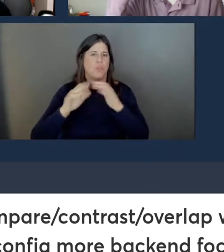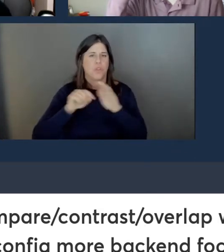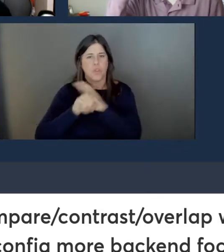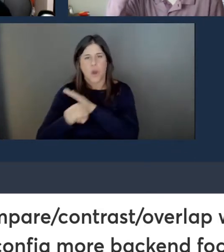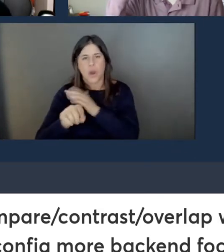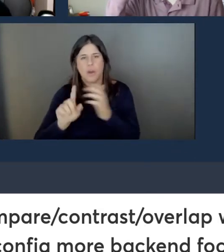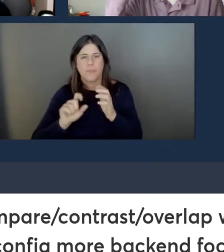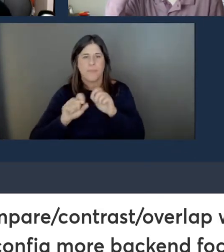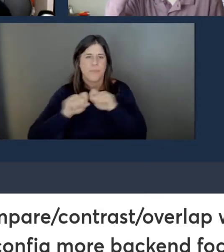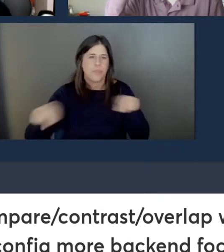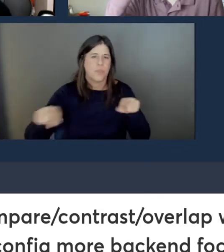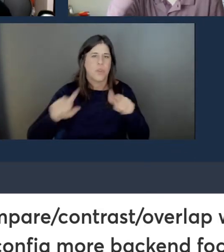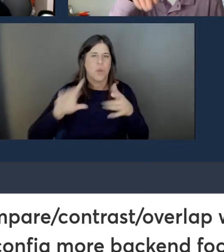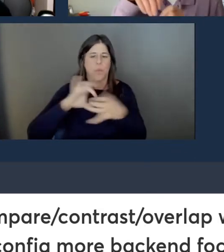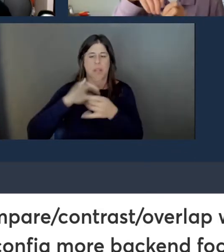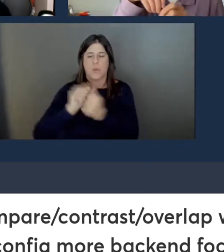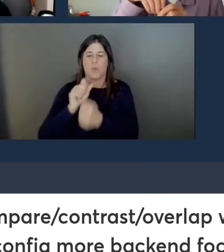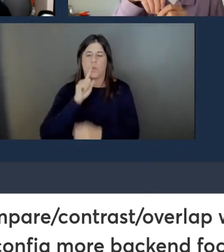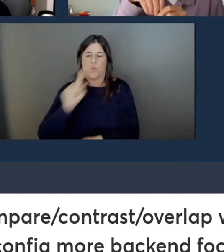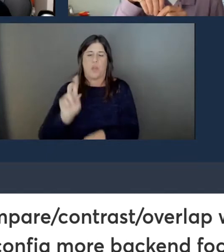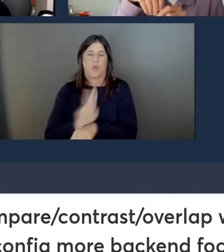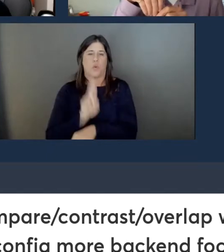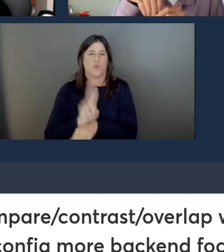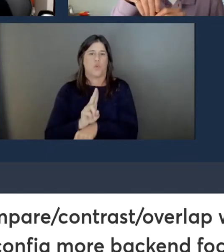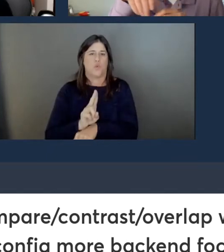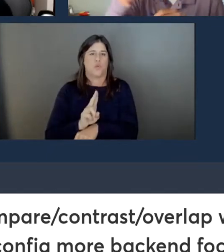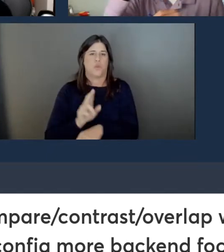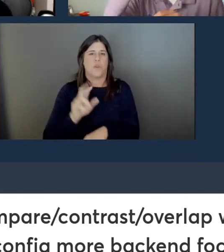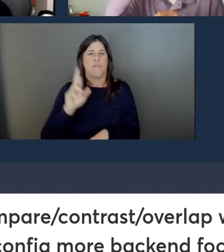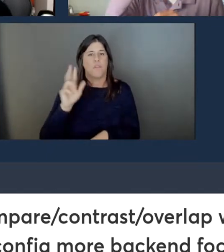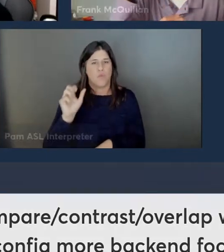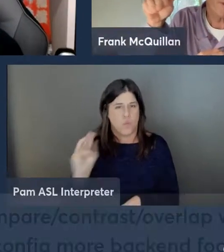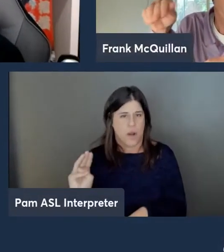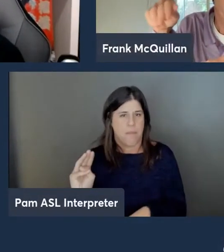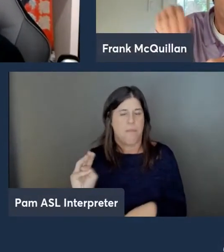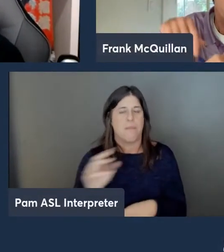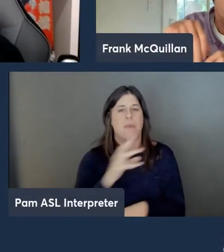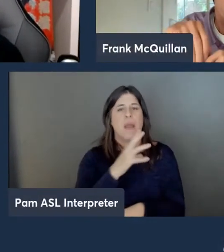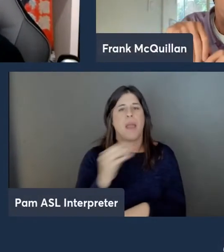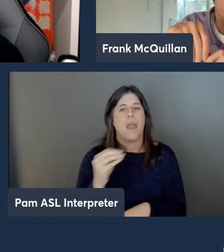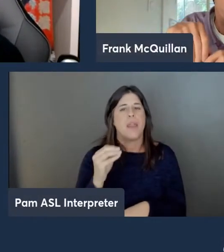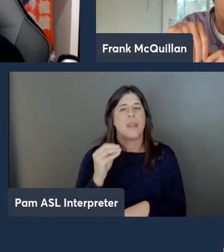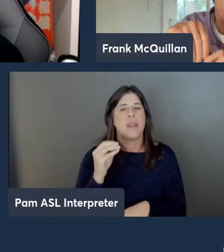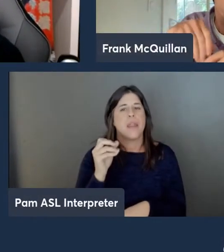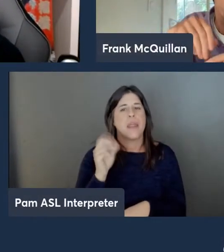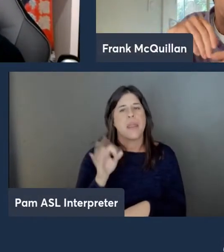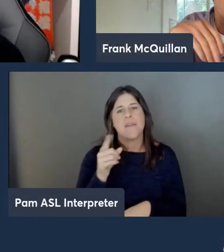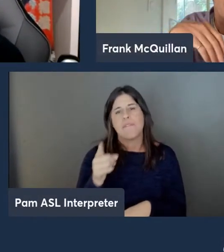with real user metrics like CloudWatch RUM, and if you're interested in say experimentation